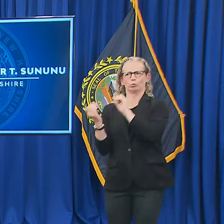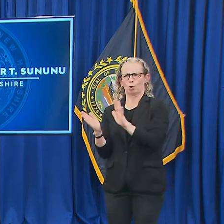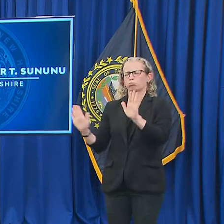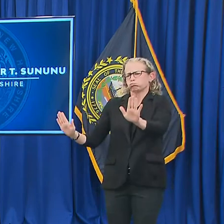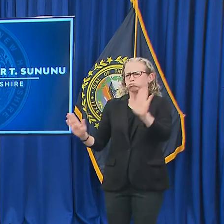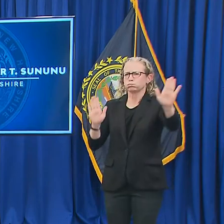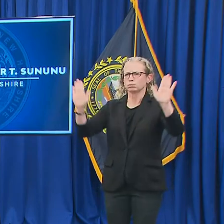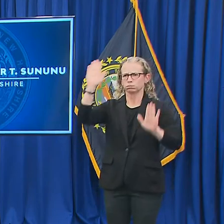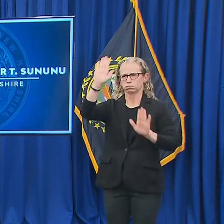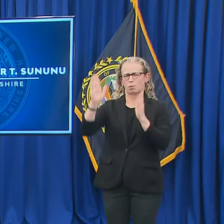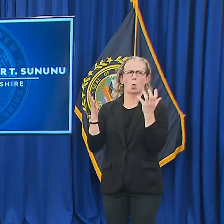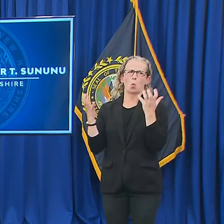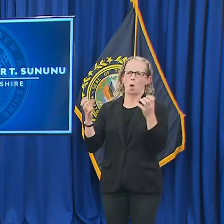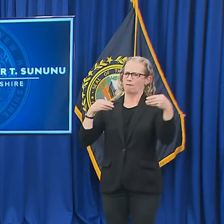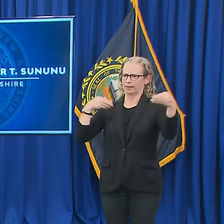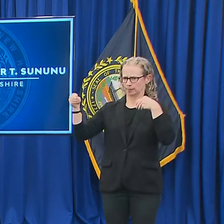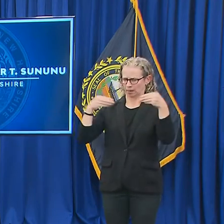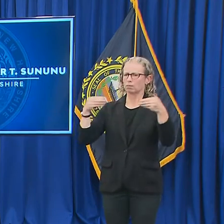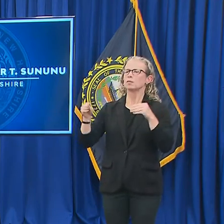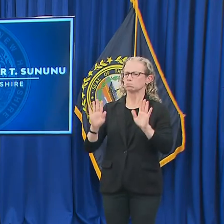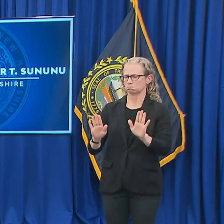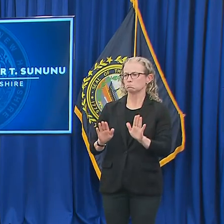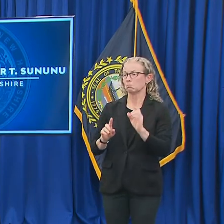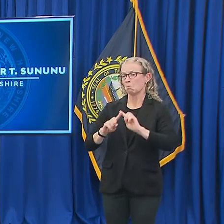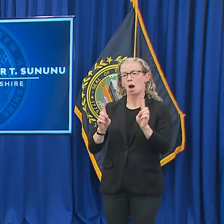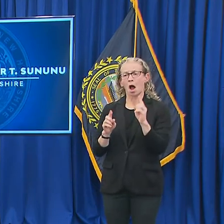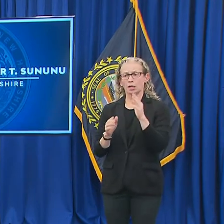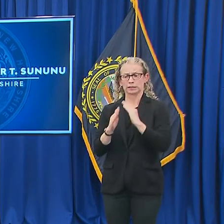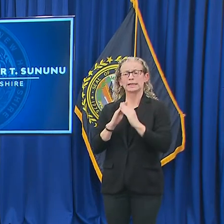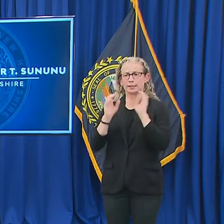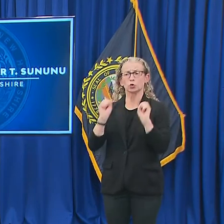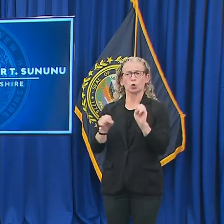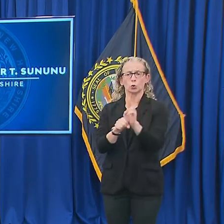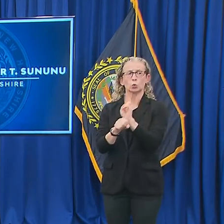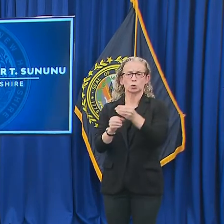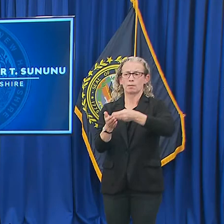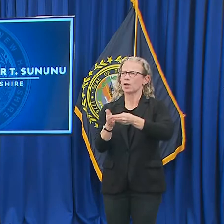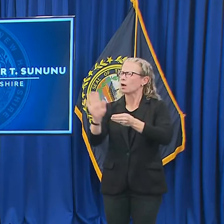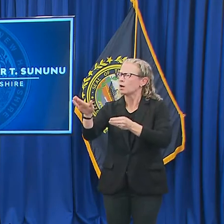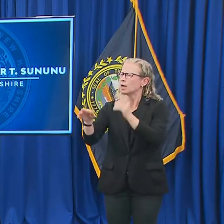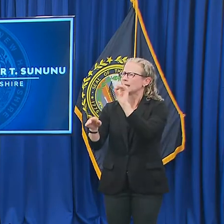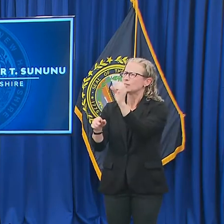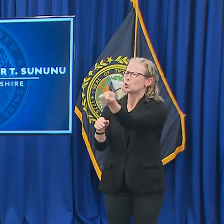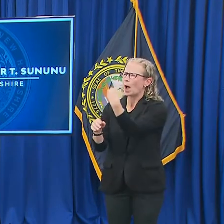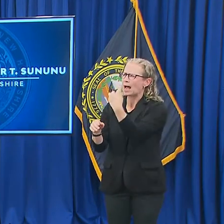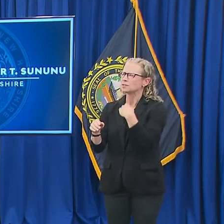So we're gonna bring some new individuals onto that group and then we're gonna take it in phases. And I think the first phase, which I've kind of given them